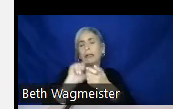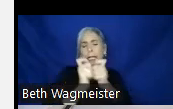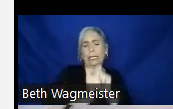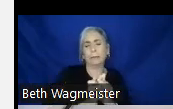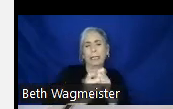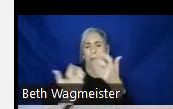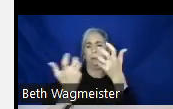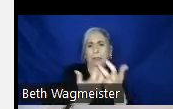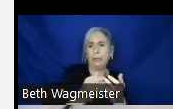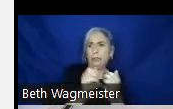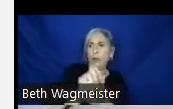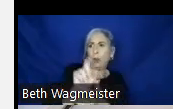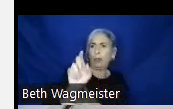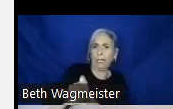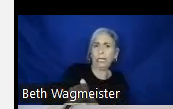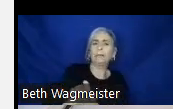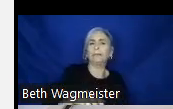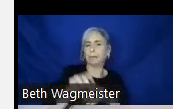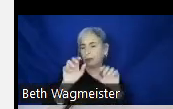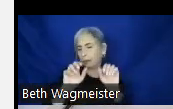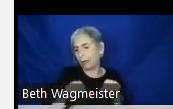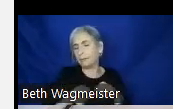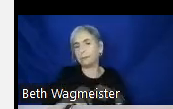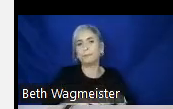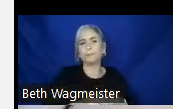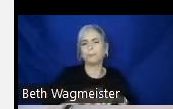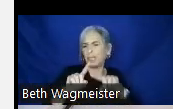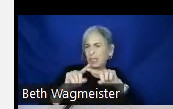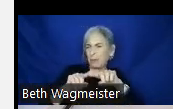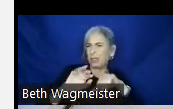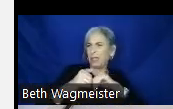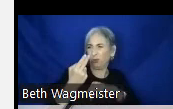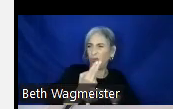than a documentation platform somewhere else. It depends on how it is used. But out of the box,